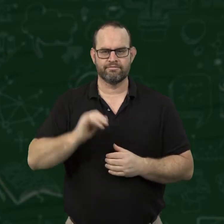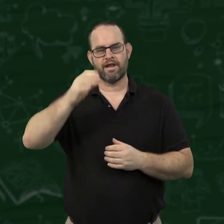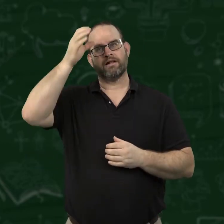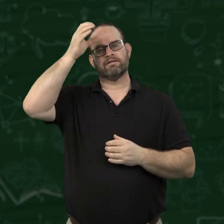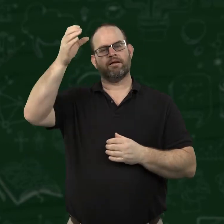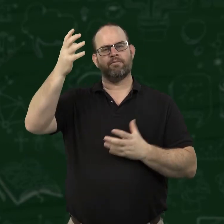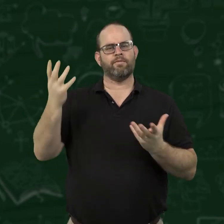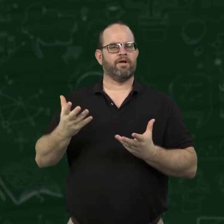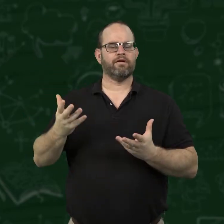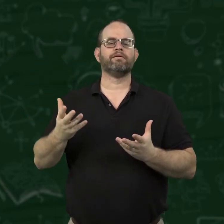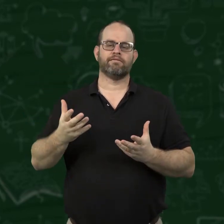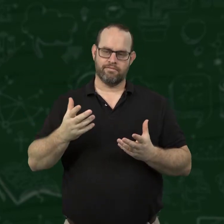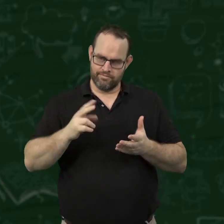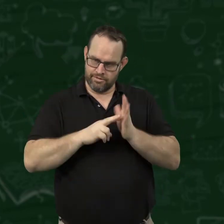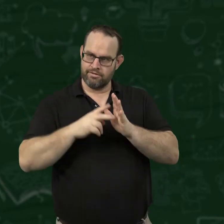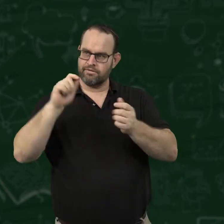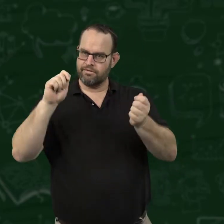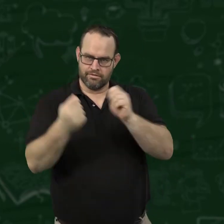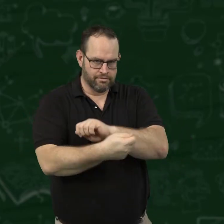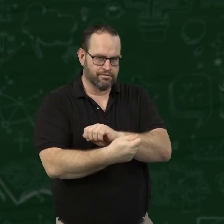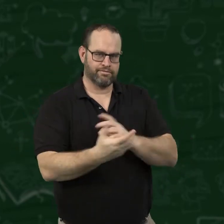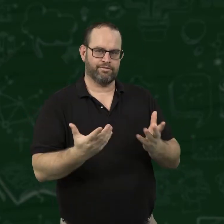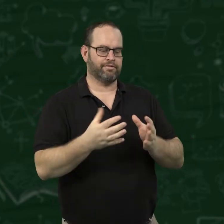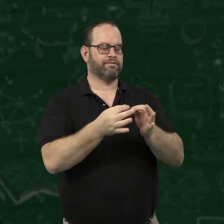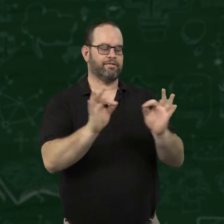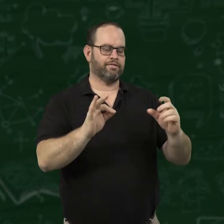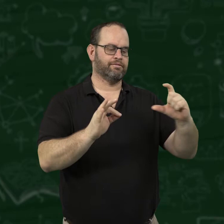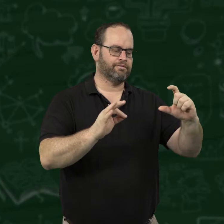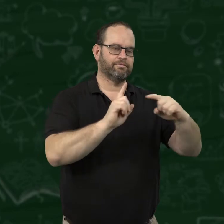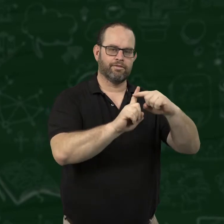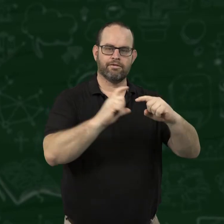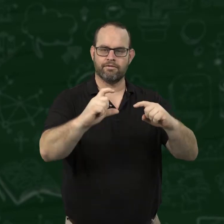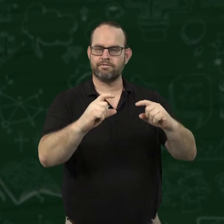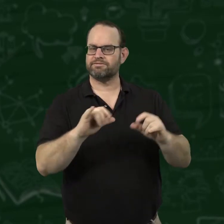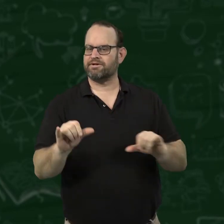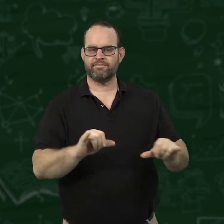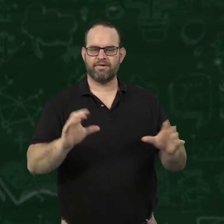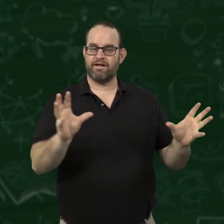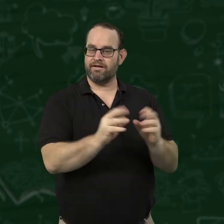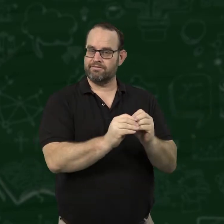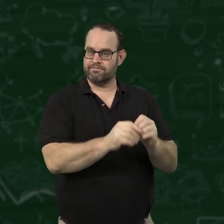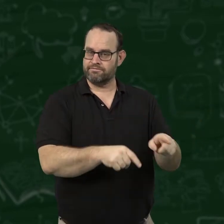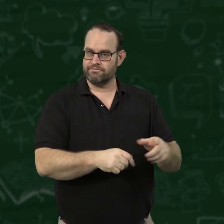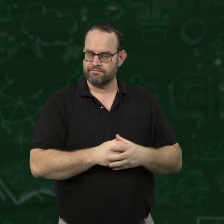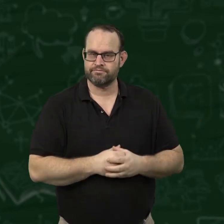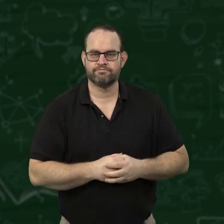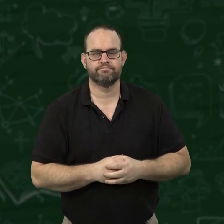This vertical representation of addition can be converted to an addition sentence.